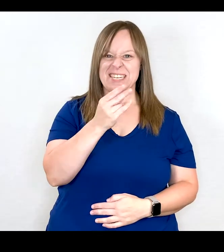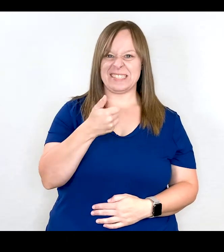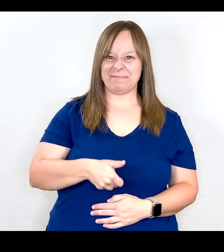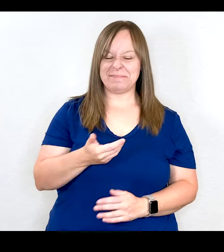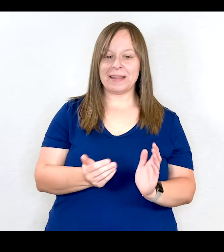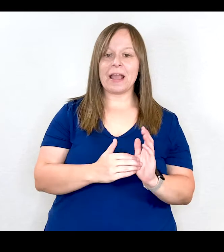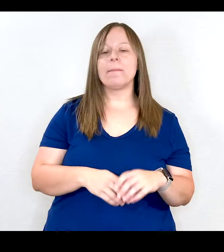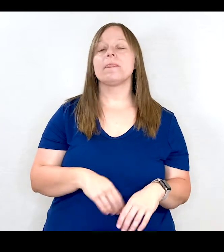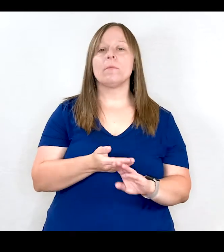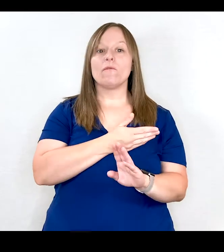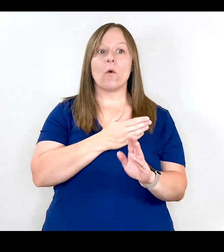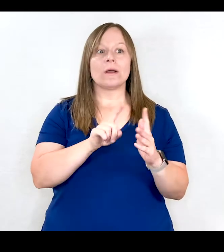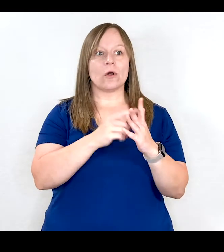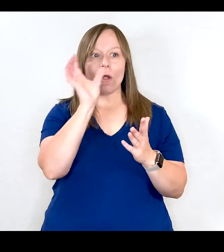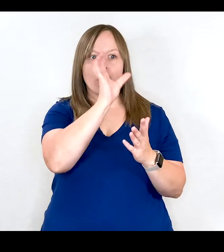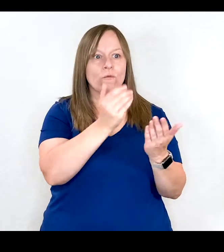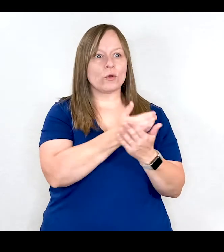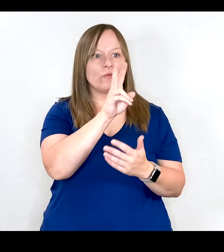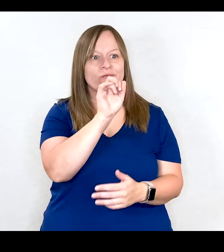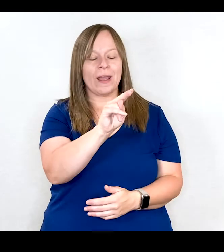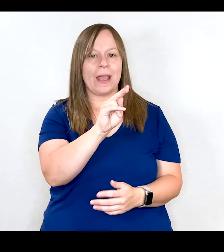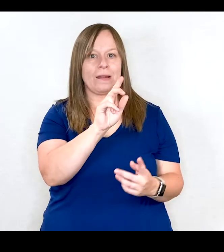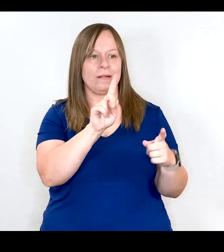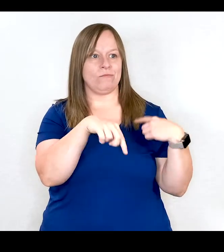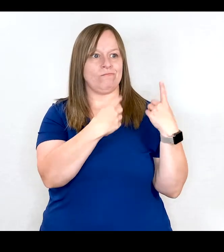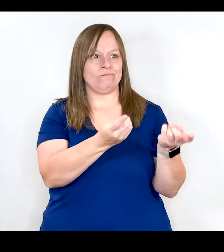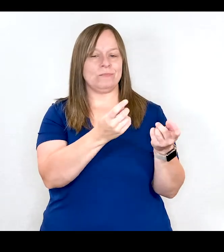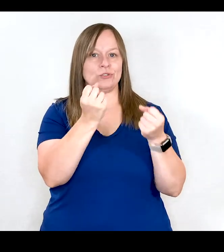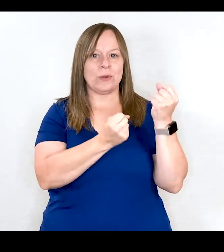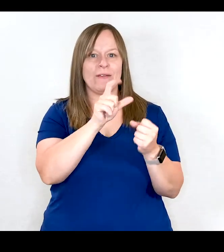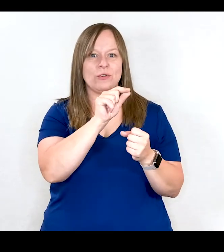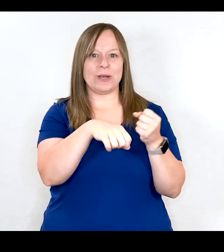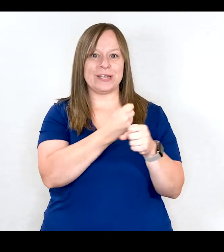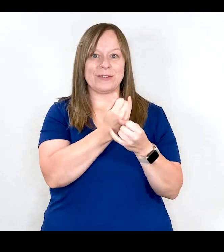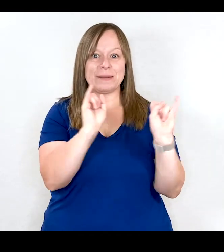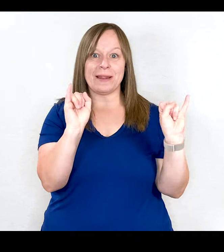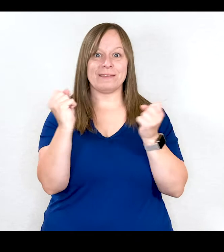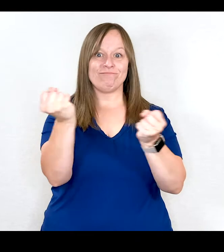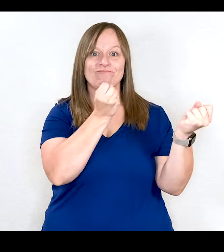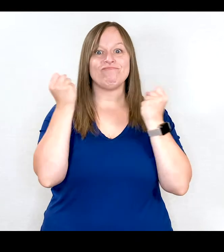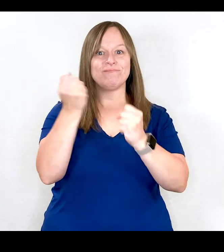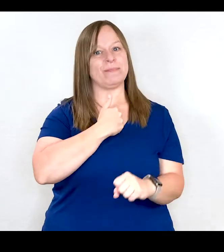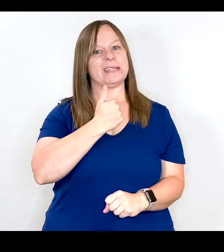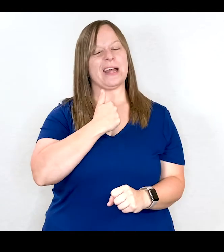Before I started looking for a new van, I had been driving independently for 20 years.